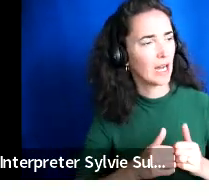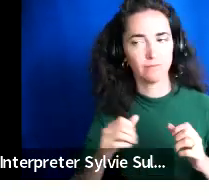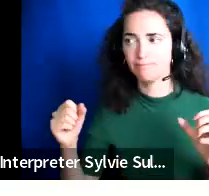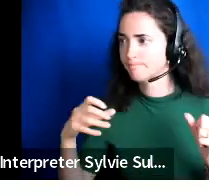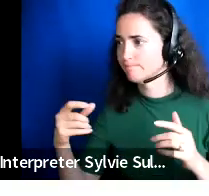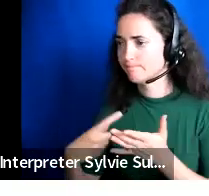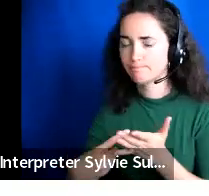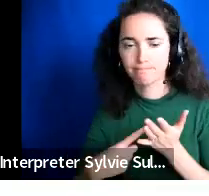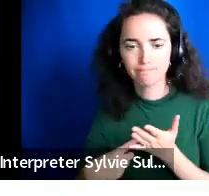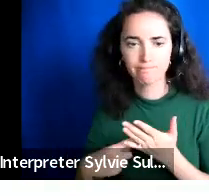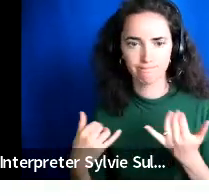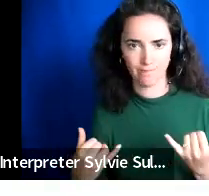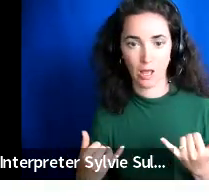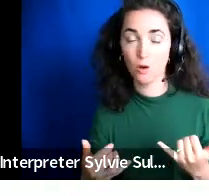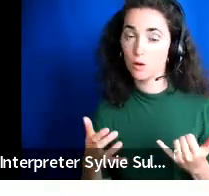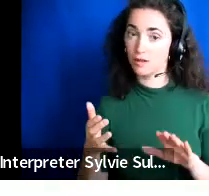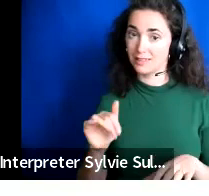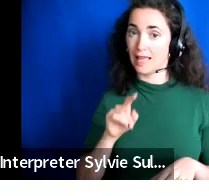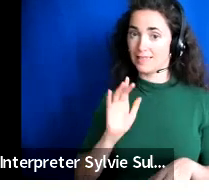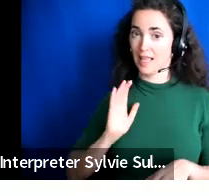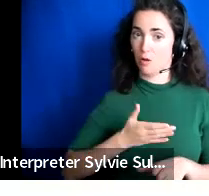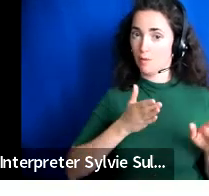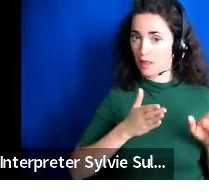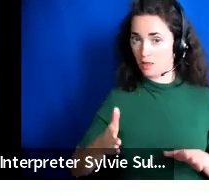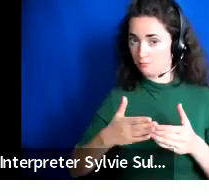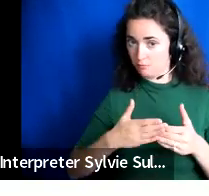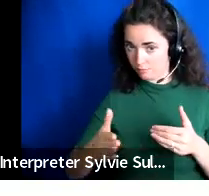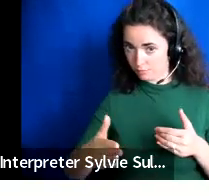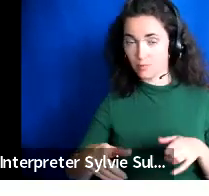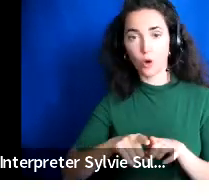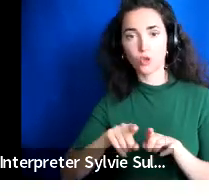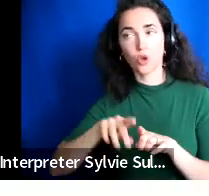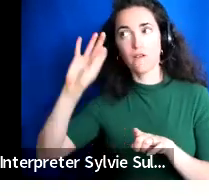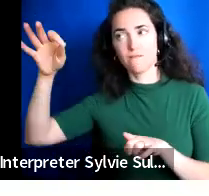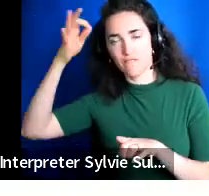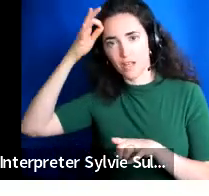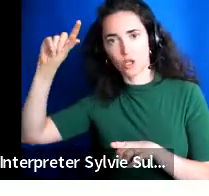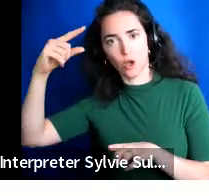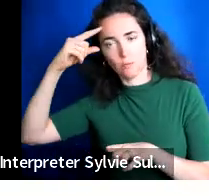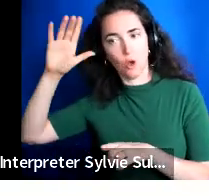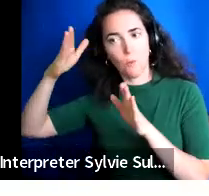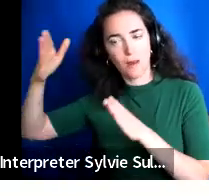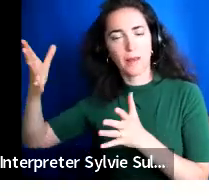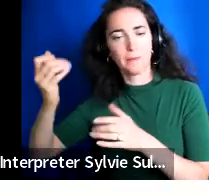So the that is part of our plan moving forward and the Federal Government's plan to ensure that it is sustained.